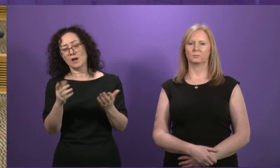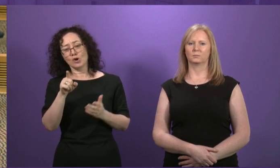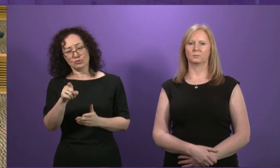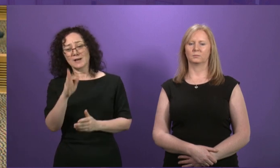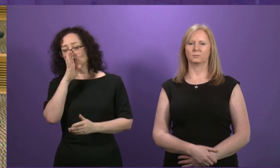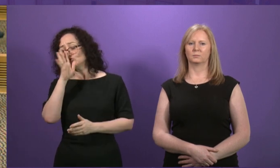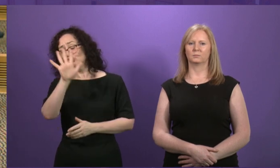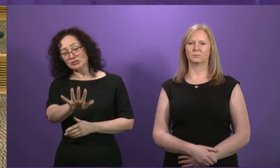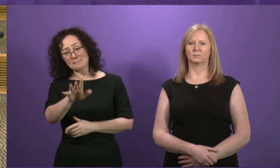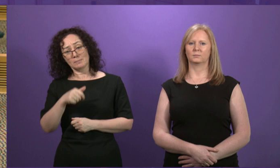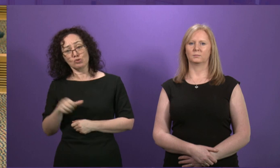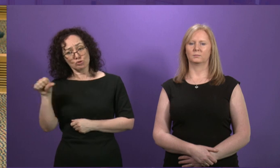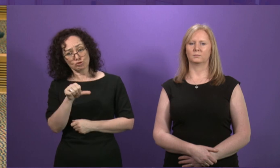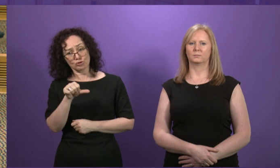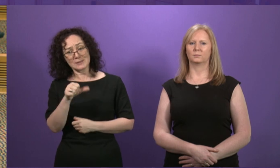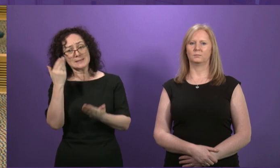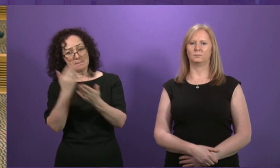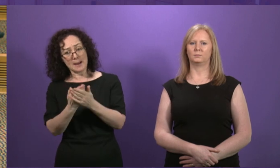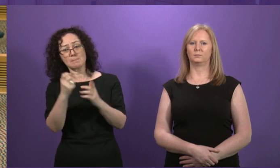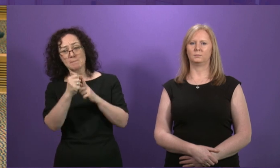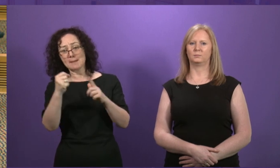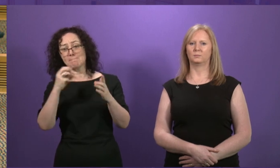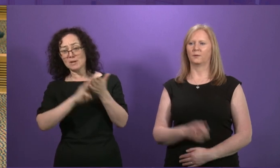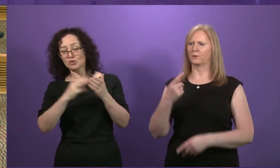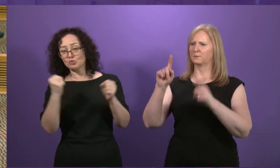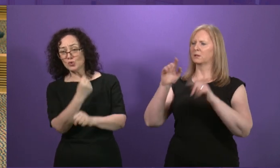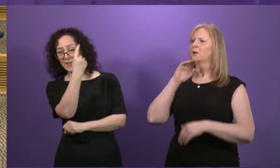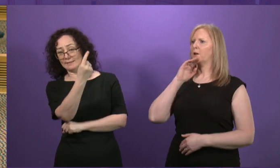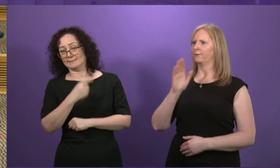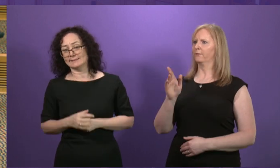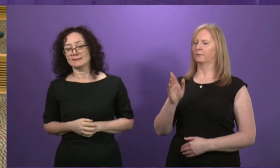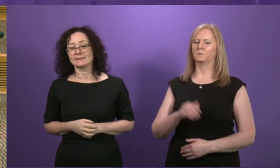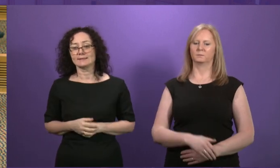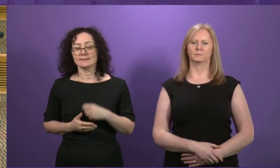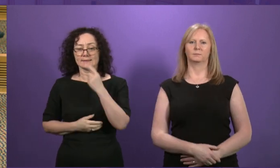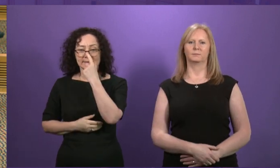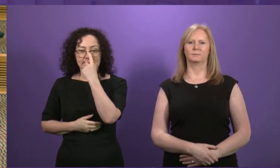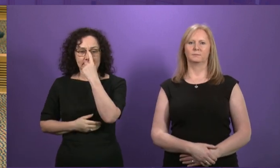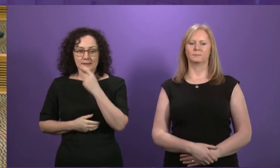I have been wondering why the Scottish Tories— The Presiding Officer: First Minister, that is enough. The First Minister: —are quite as supine as they are. Perhaps